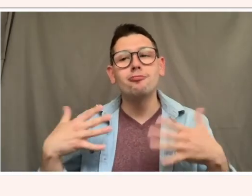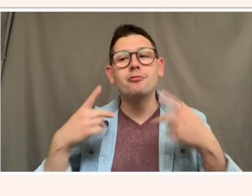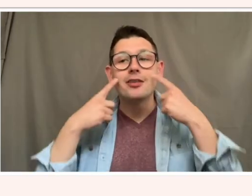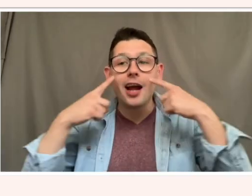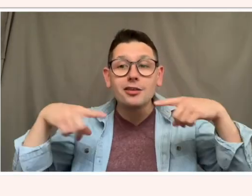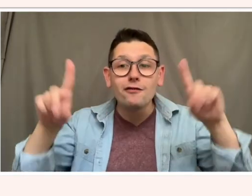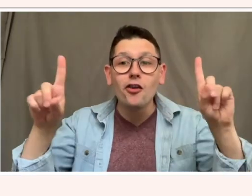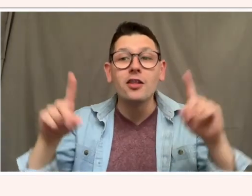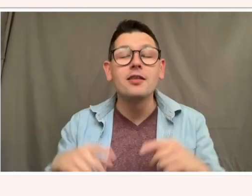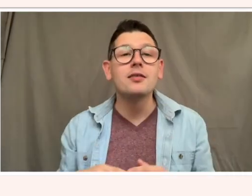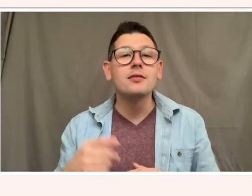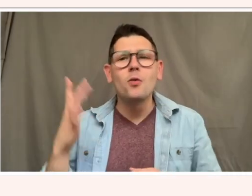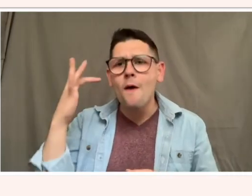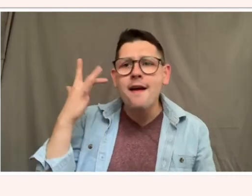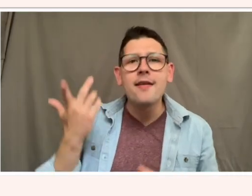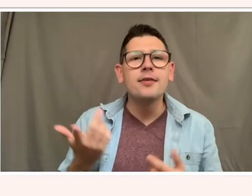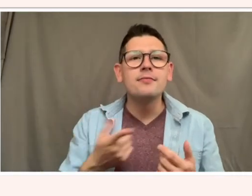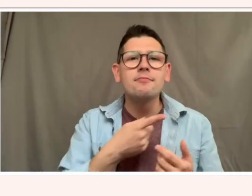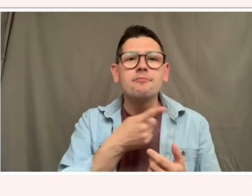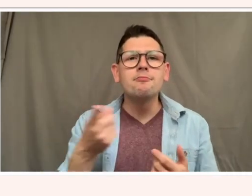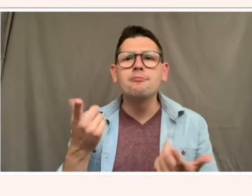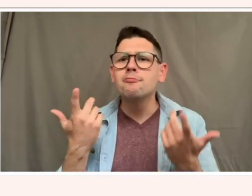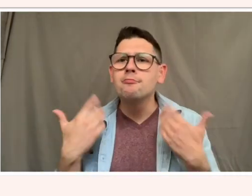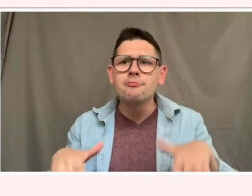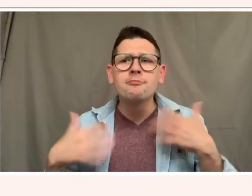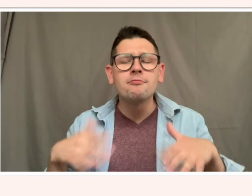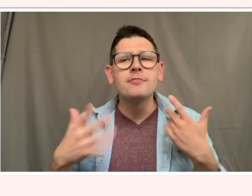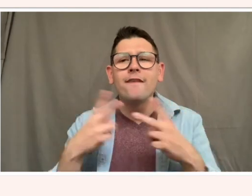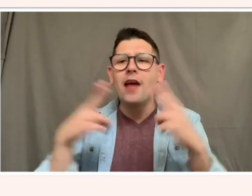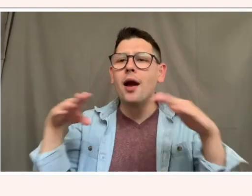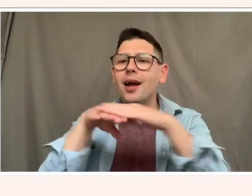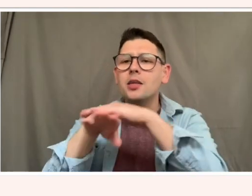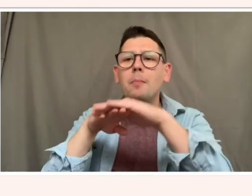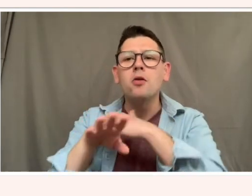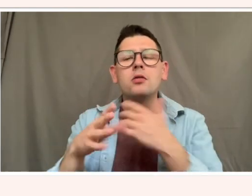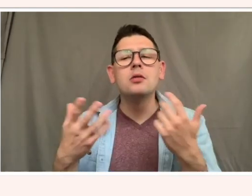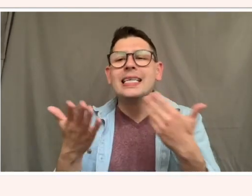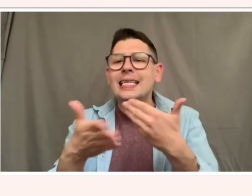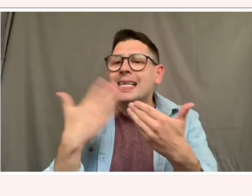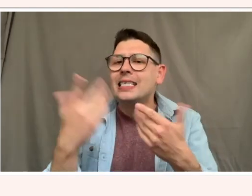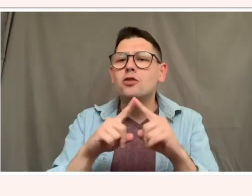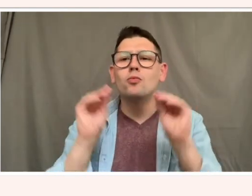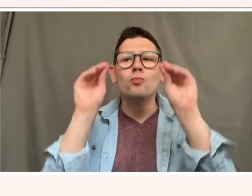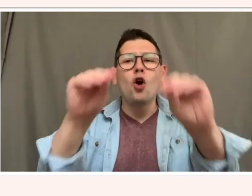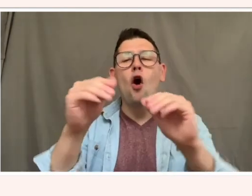Google classroom and Google slides have been successful for us. It's very accessible.